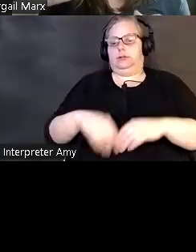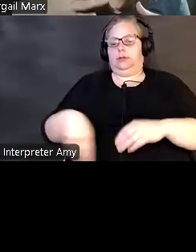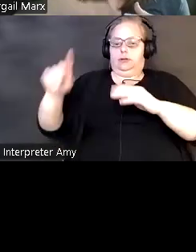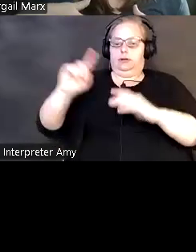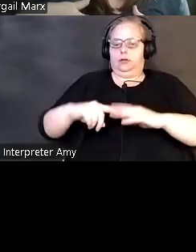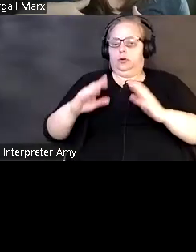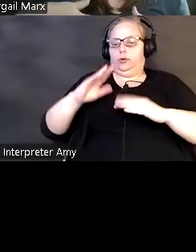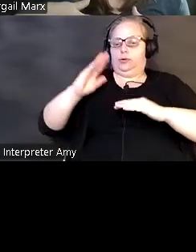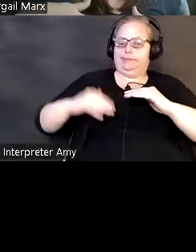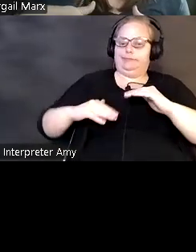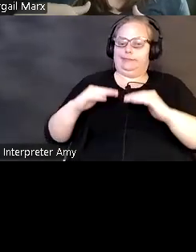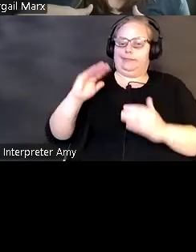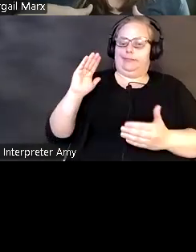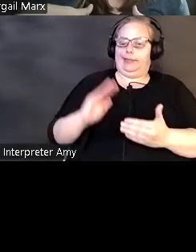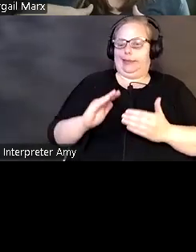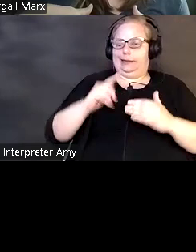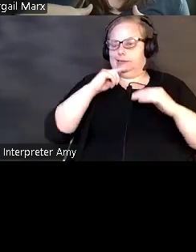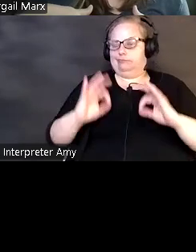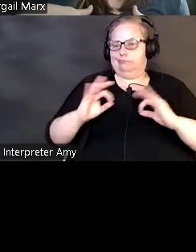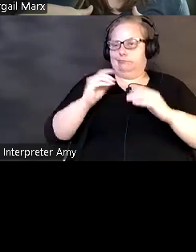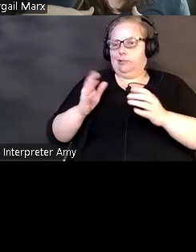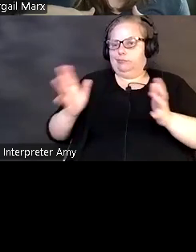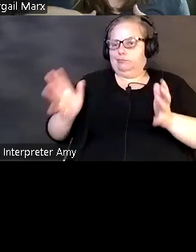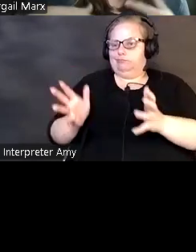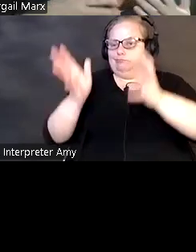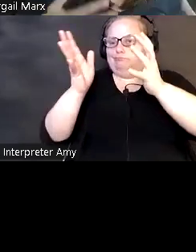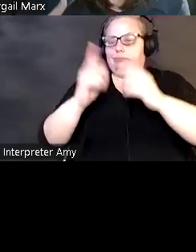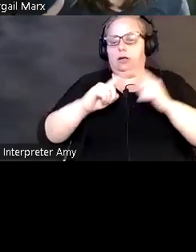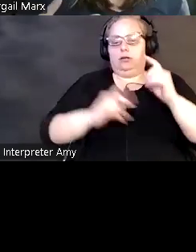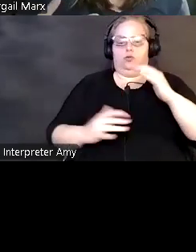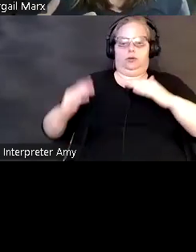So on the least end or the lower end of the spectrum, it's things like an expectant